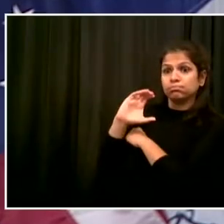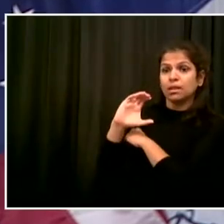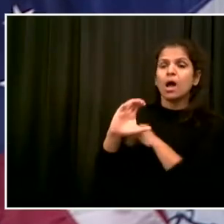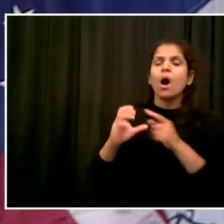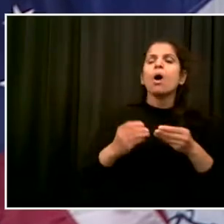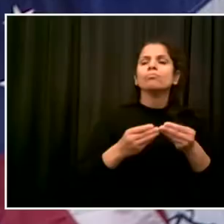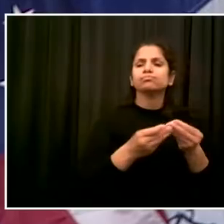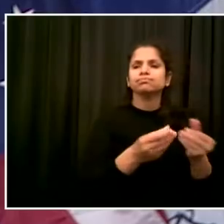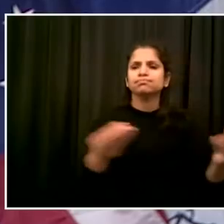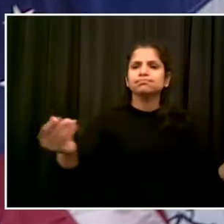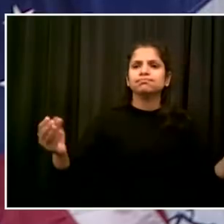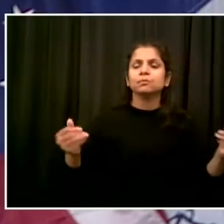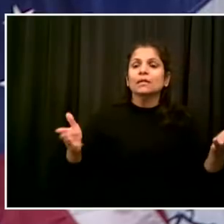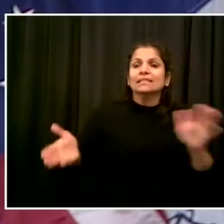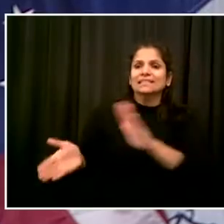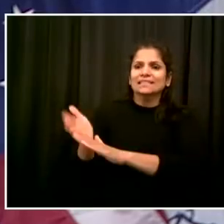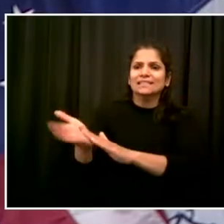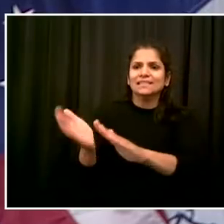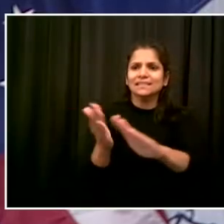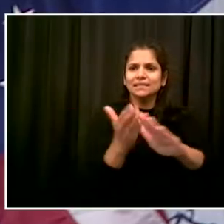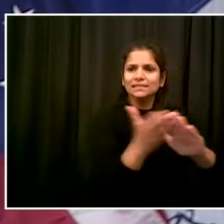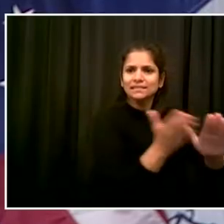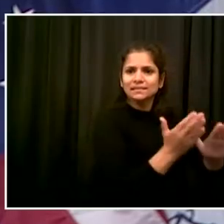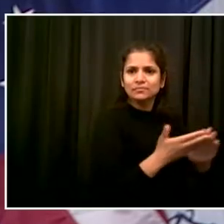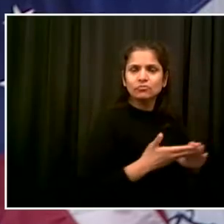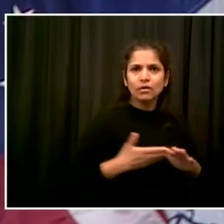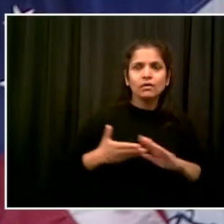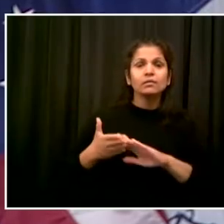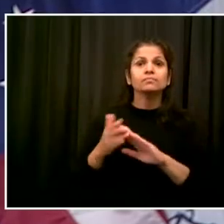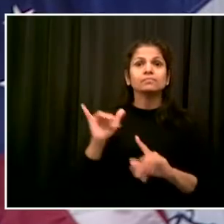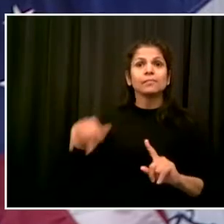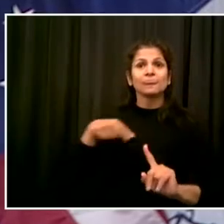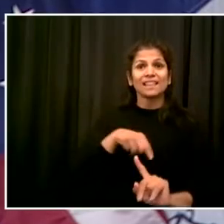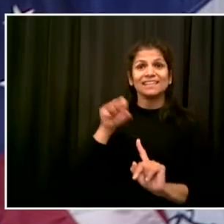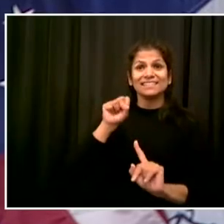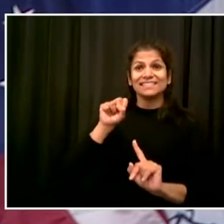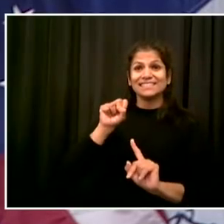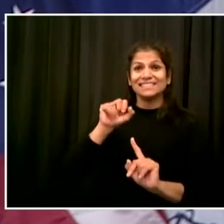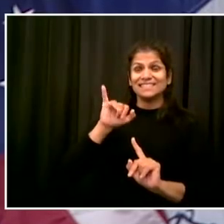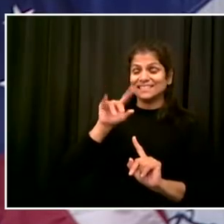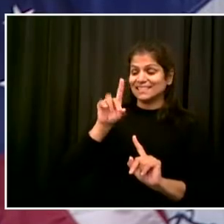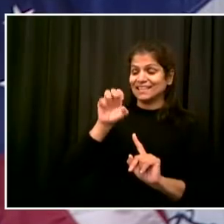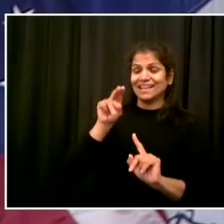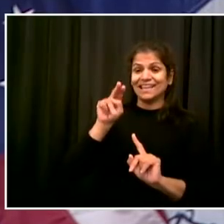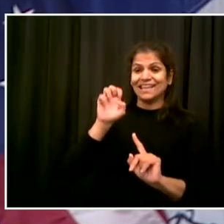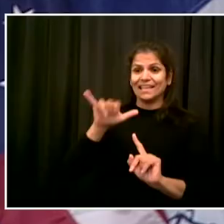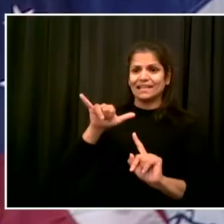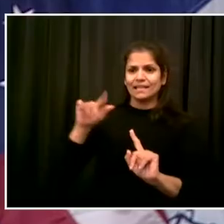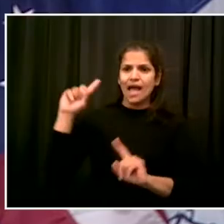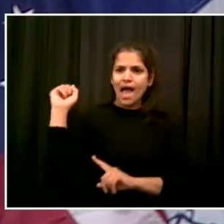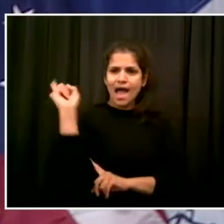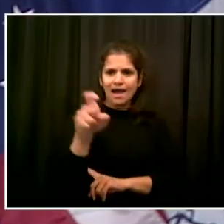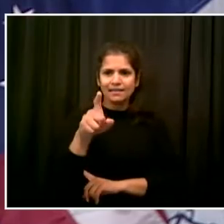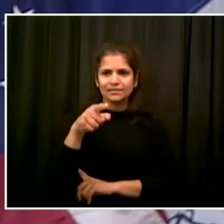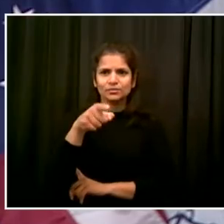SENSE AND I BELIEVE WE WILL GET THERE WITH ALL THE